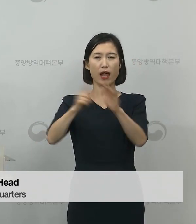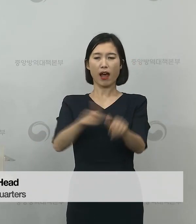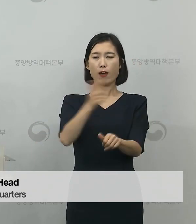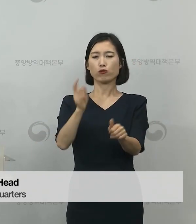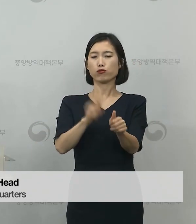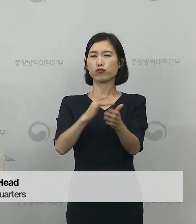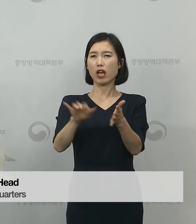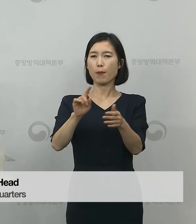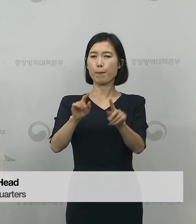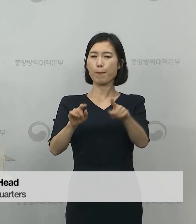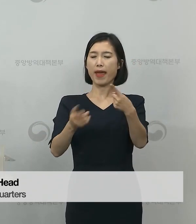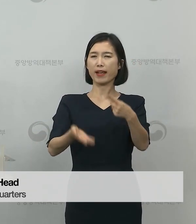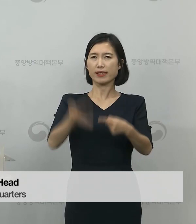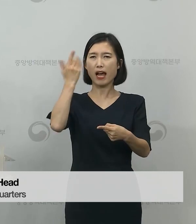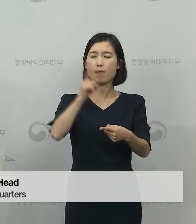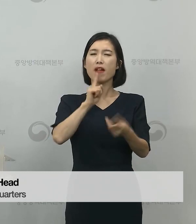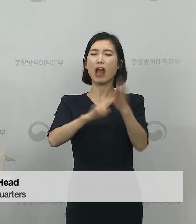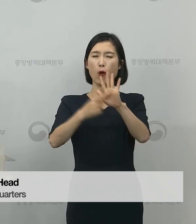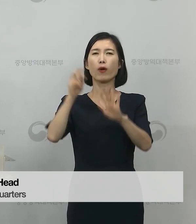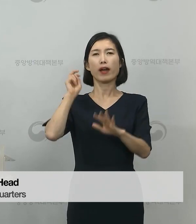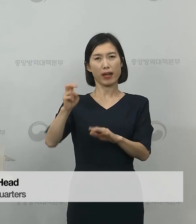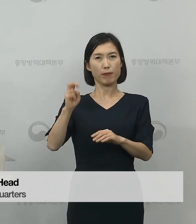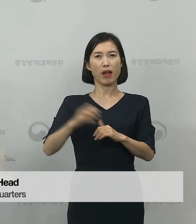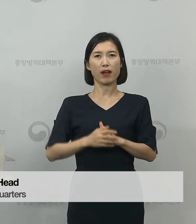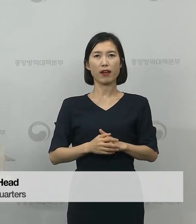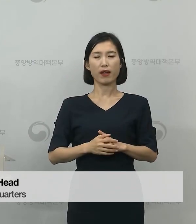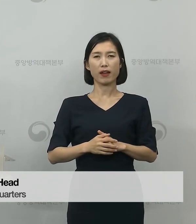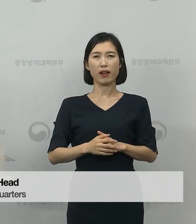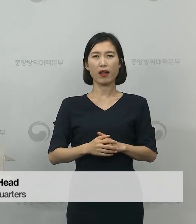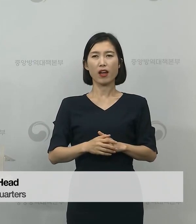surpassing a hundred. But even if it turns out to be the case, our headquarters and the